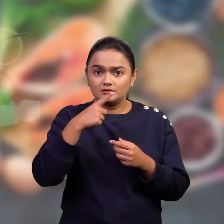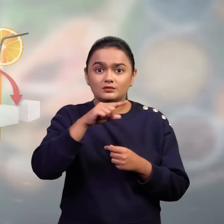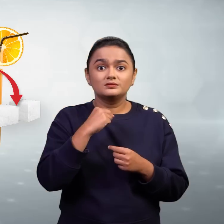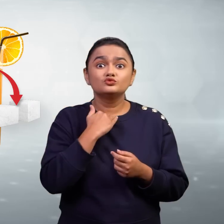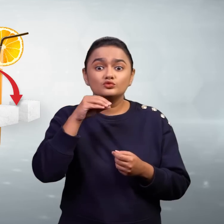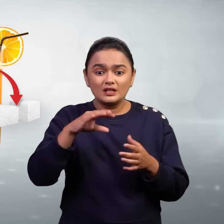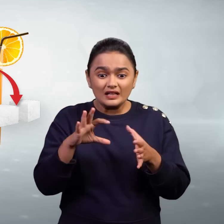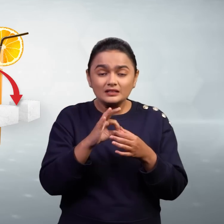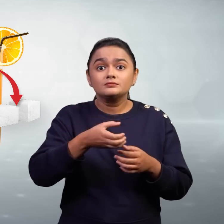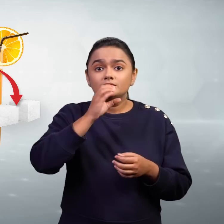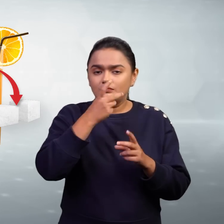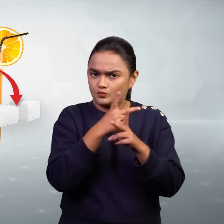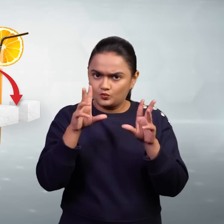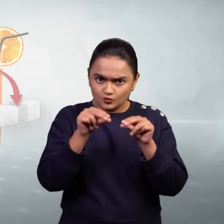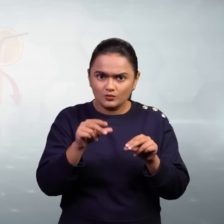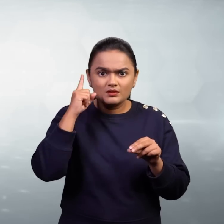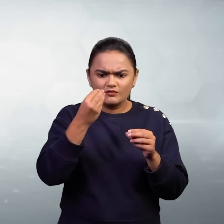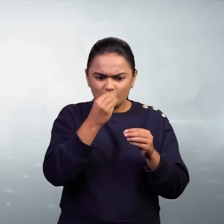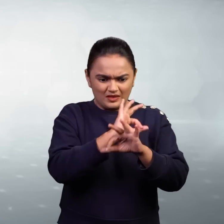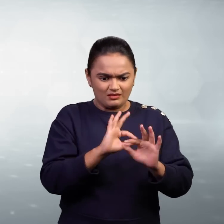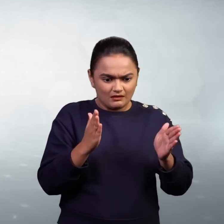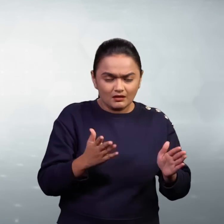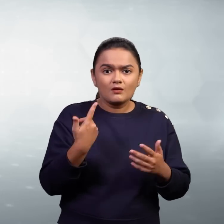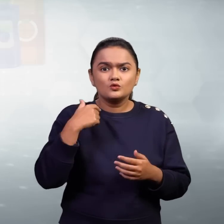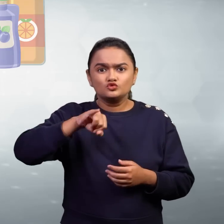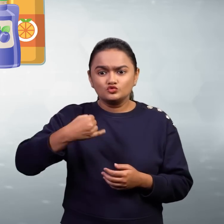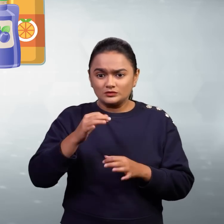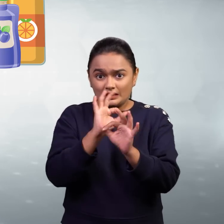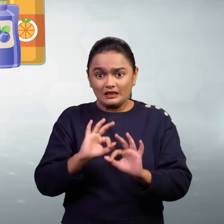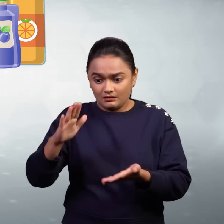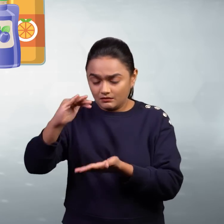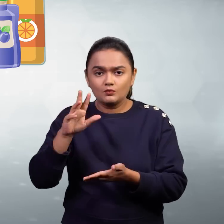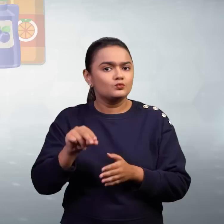Avoid sugar-based drinks, packaged food, and packaged juice.